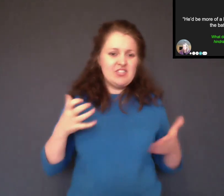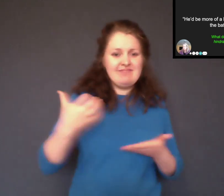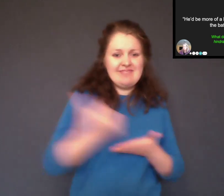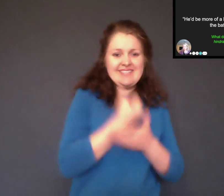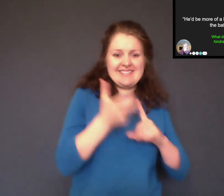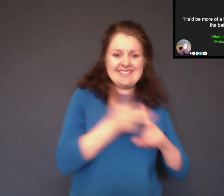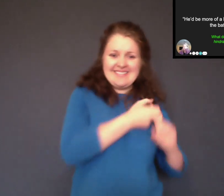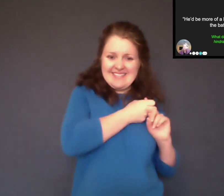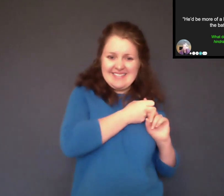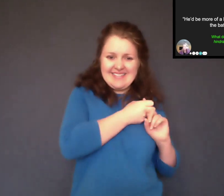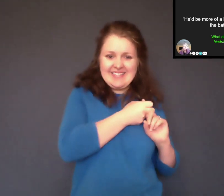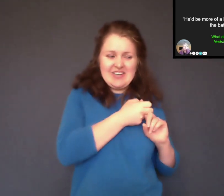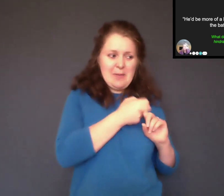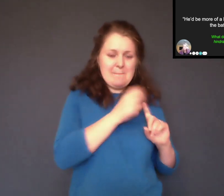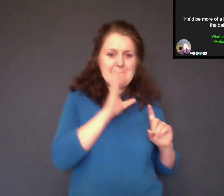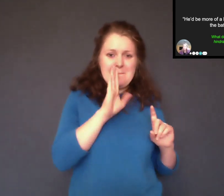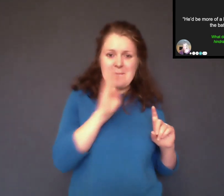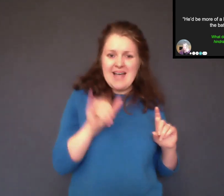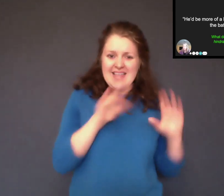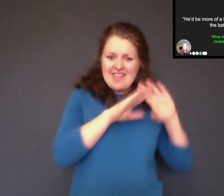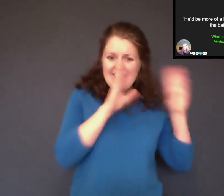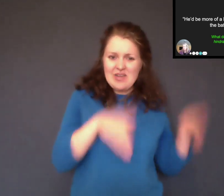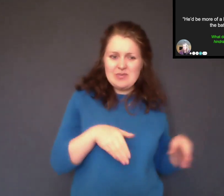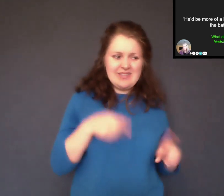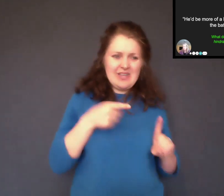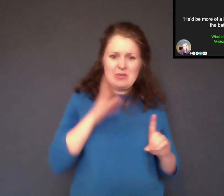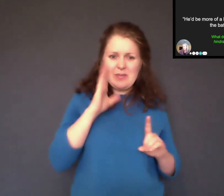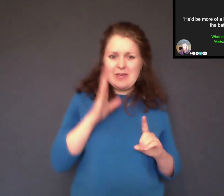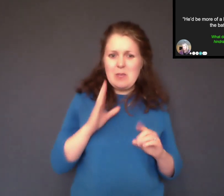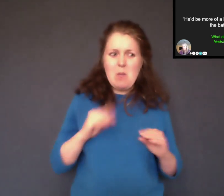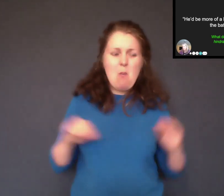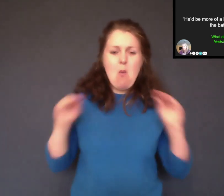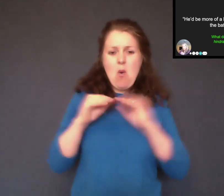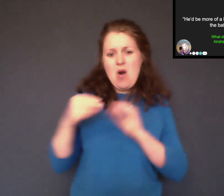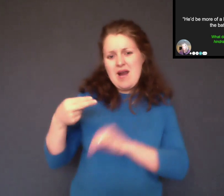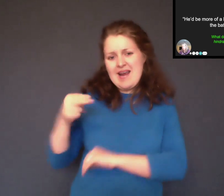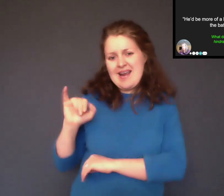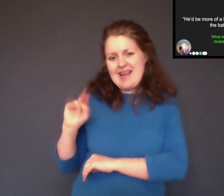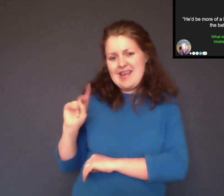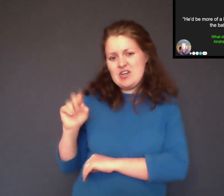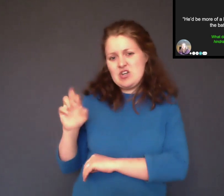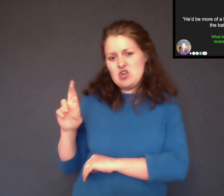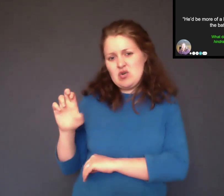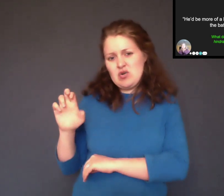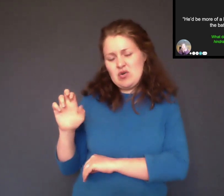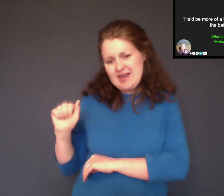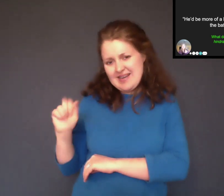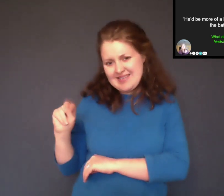dwindle entirely he'd be more of a hindrance than a help in the battle ahead so i'm thinking he's